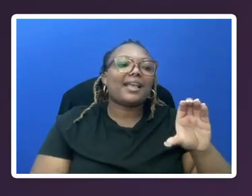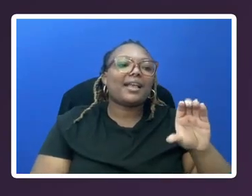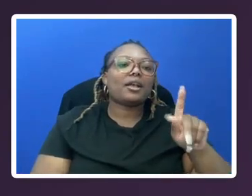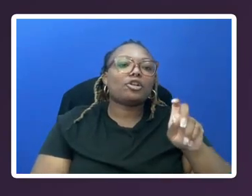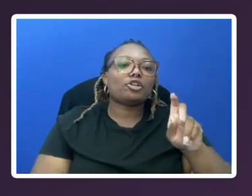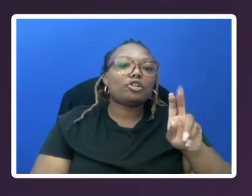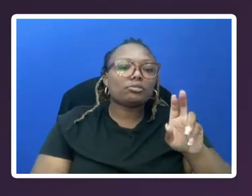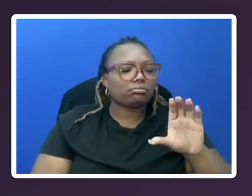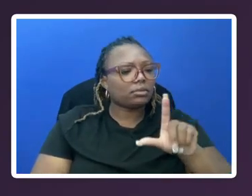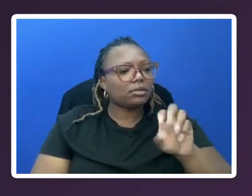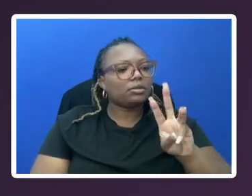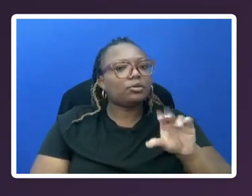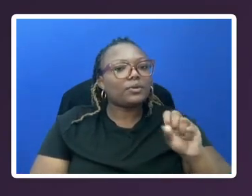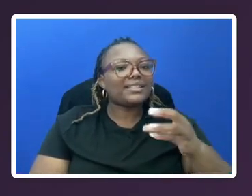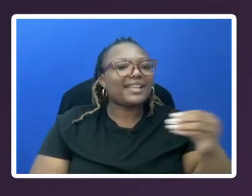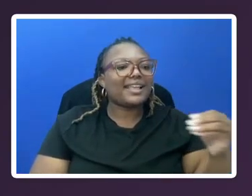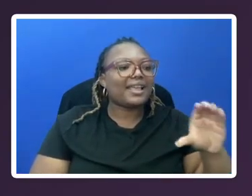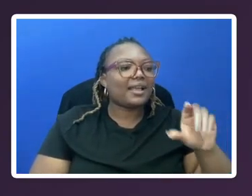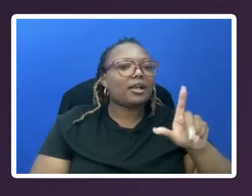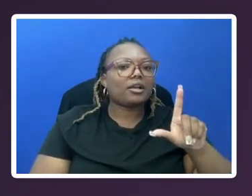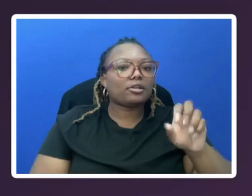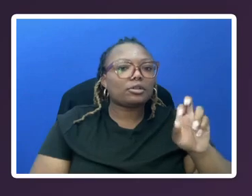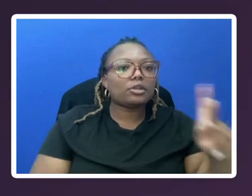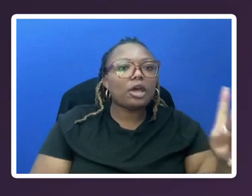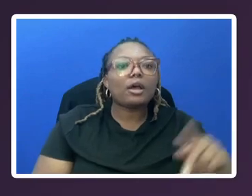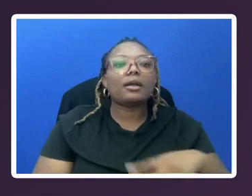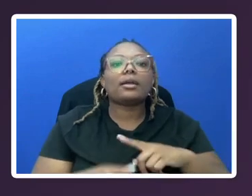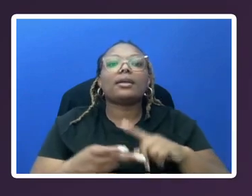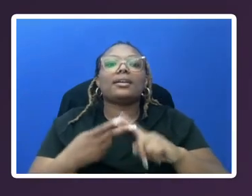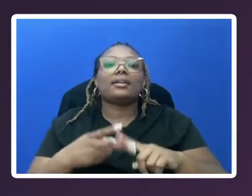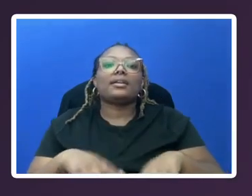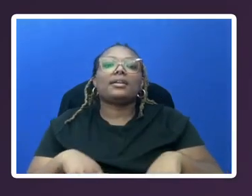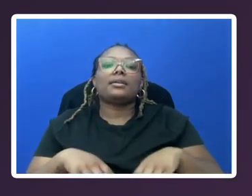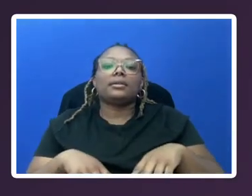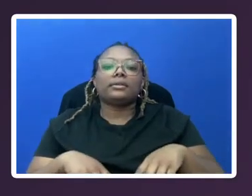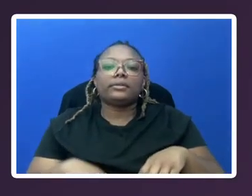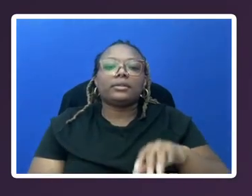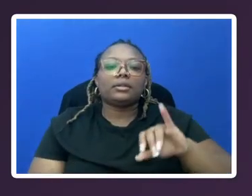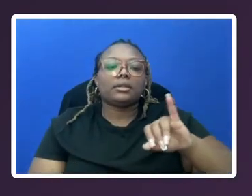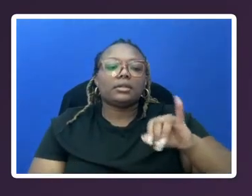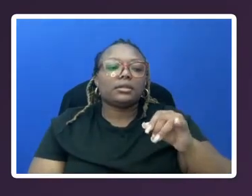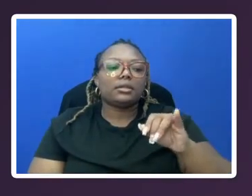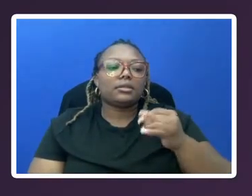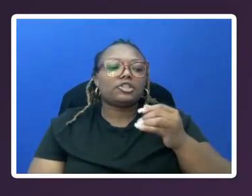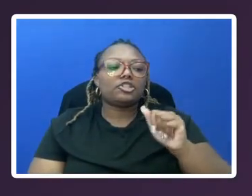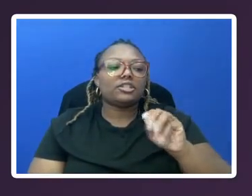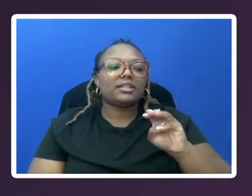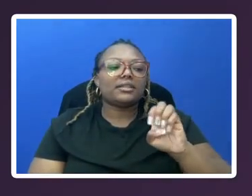it might be Jamestown or Sacagawea, or Sacagawea, depending on how you say it.